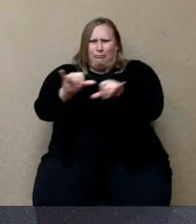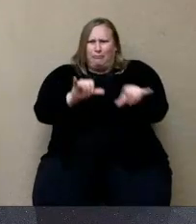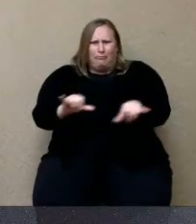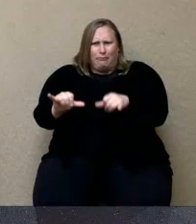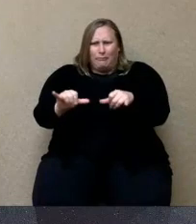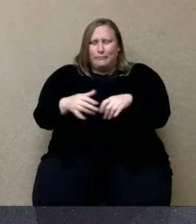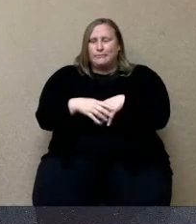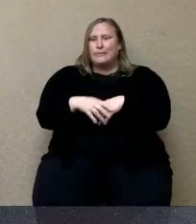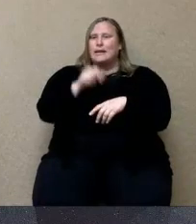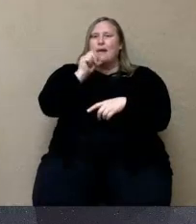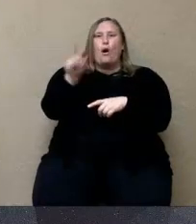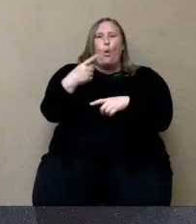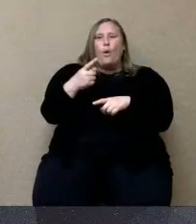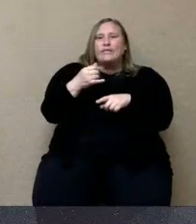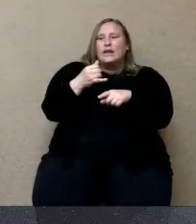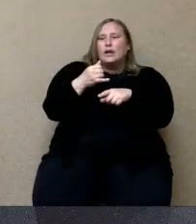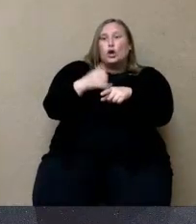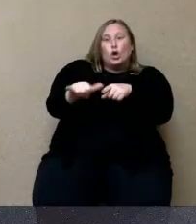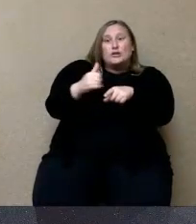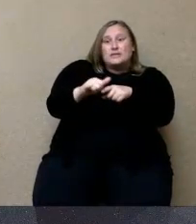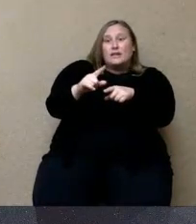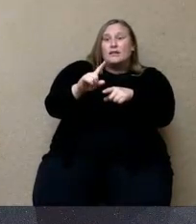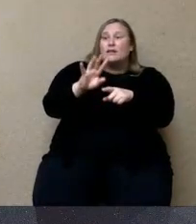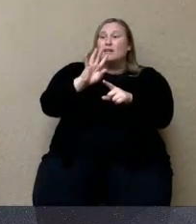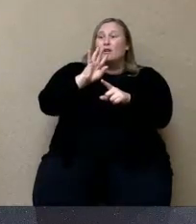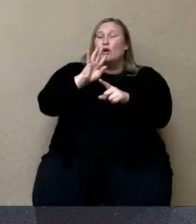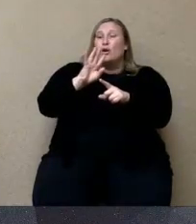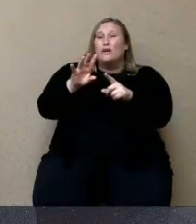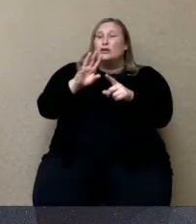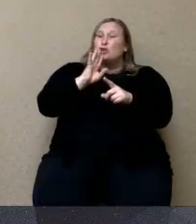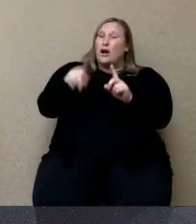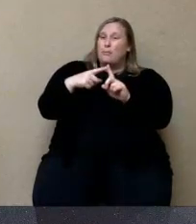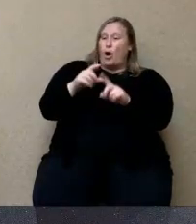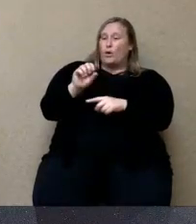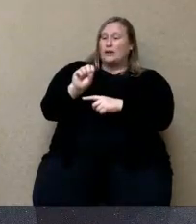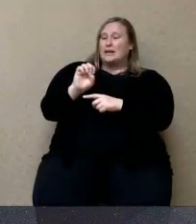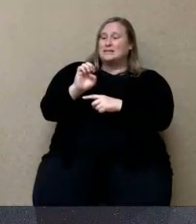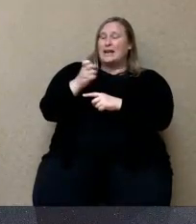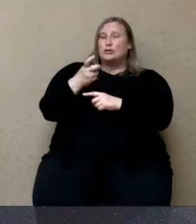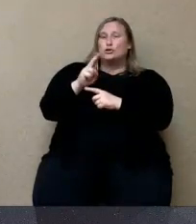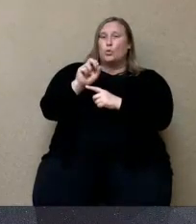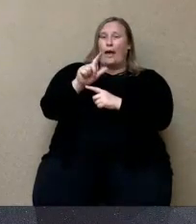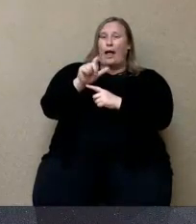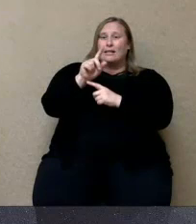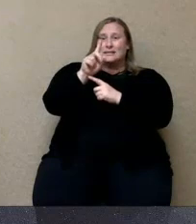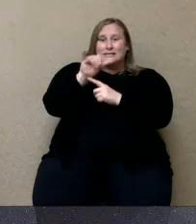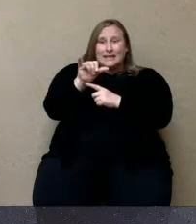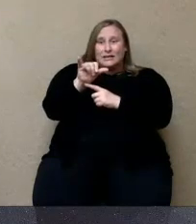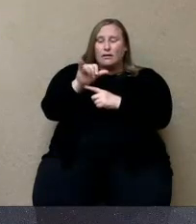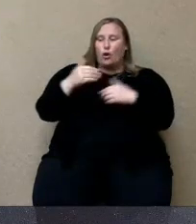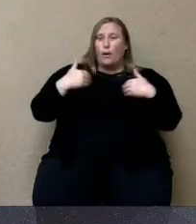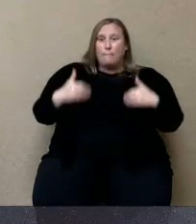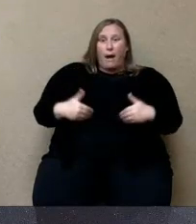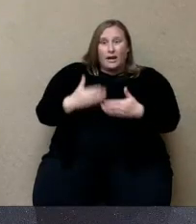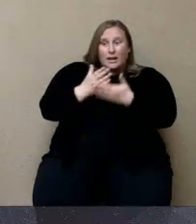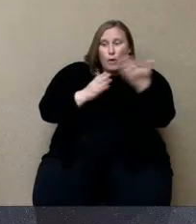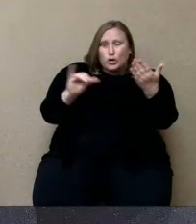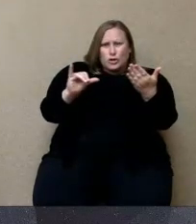We have comments about that with sexuality and body part words. It's important that you have access to talk about your body